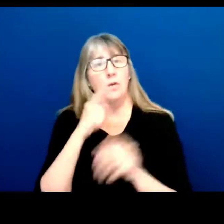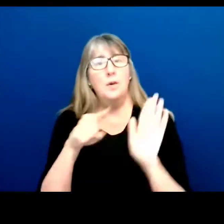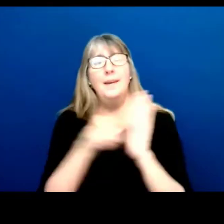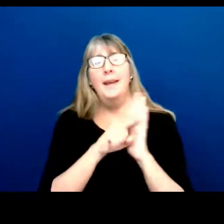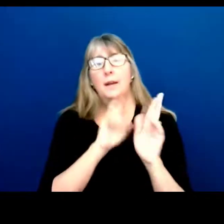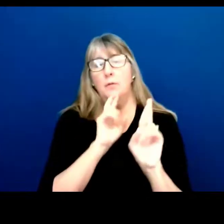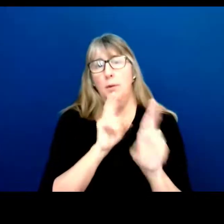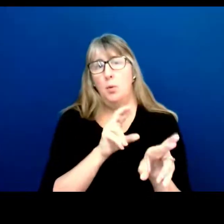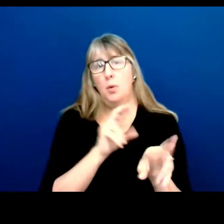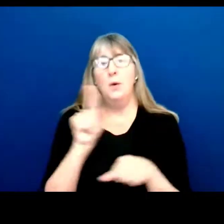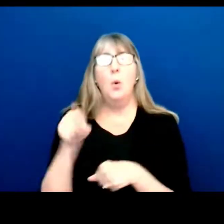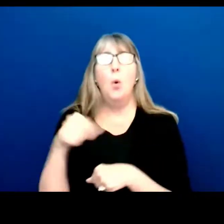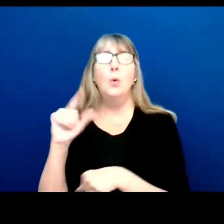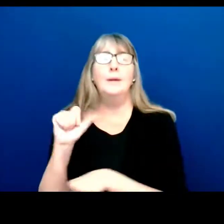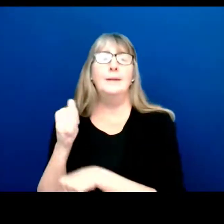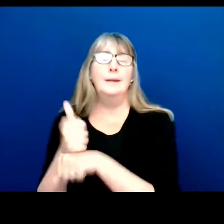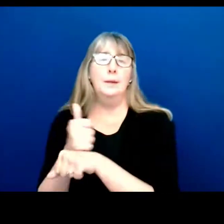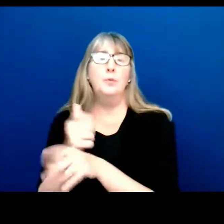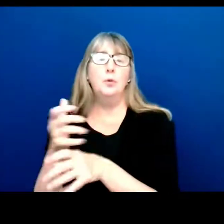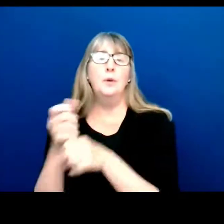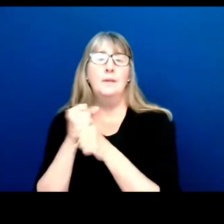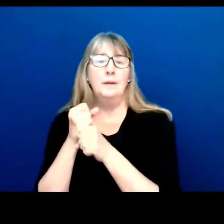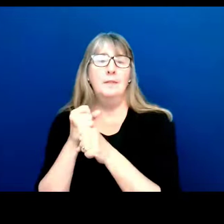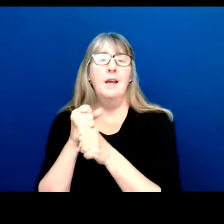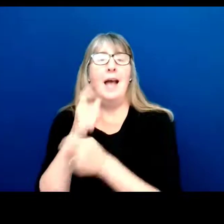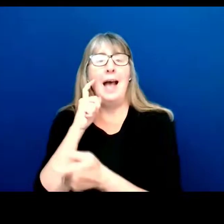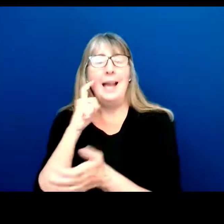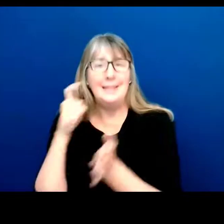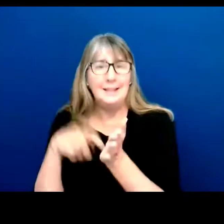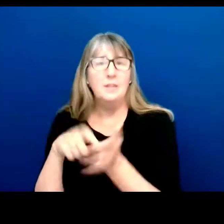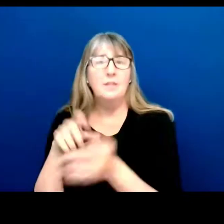It's only set up to receive identified FCOI information.